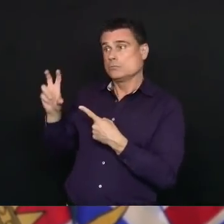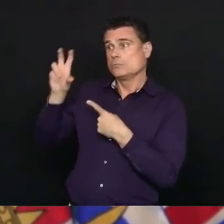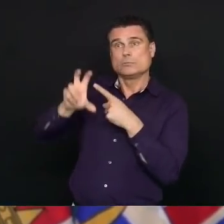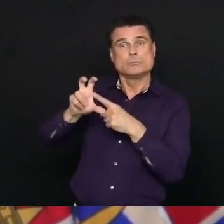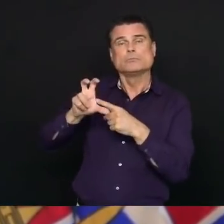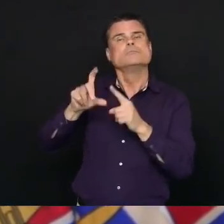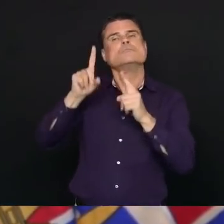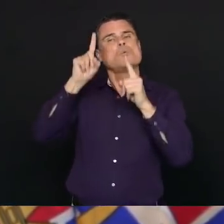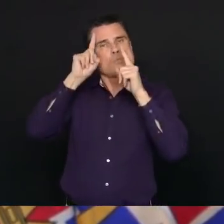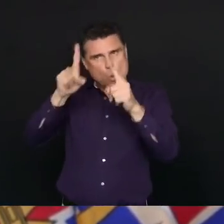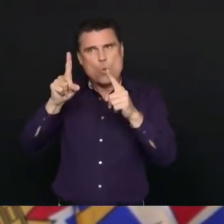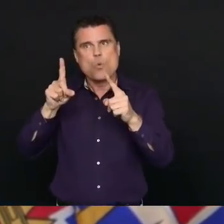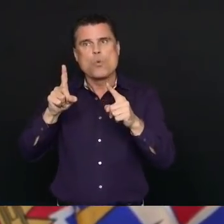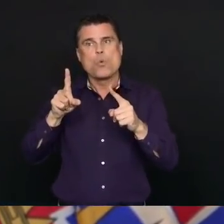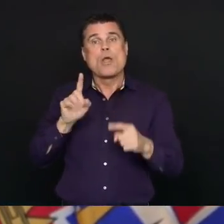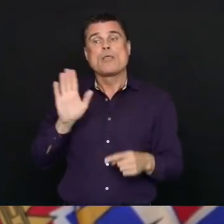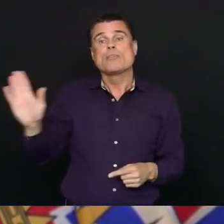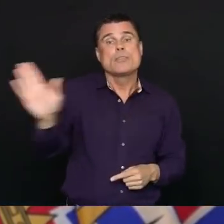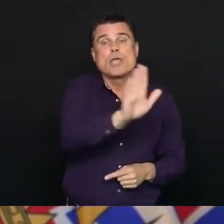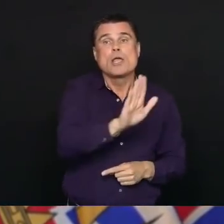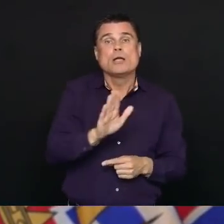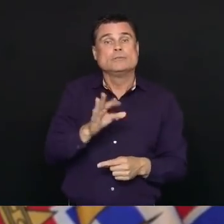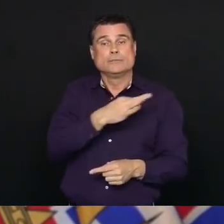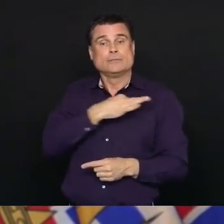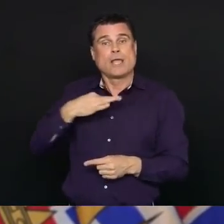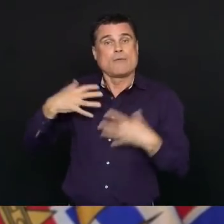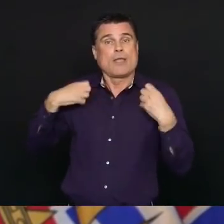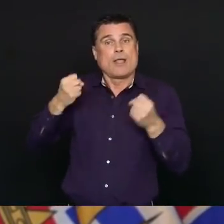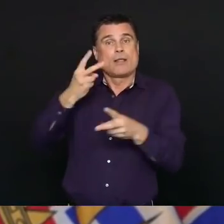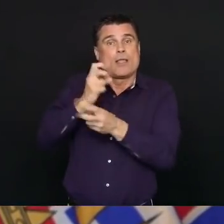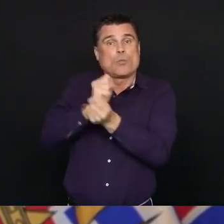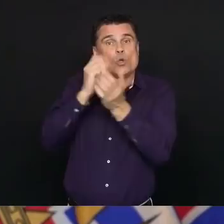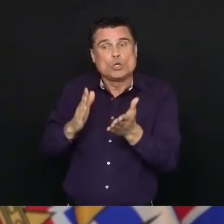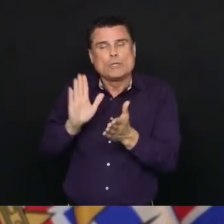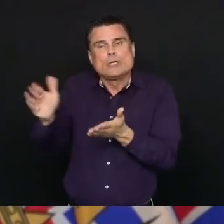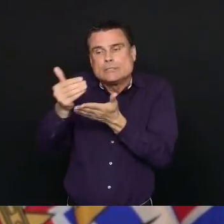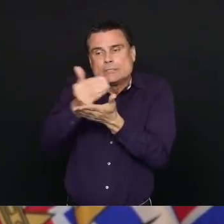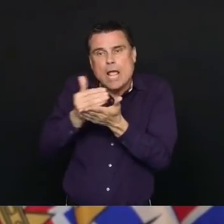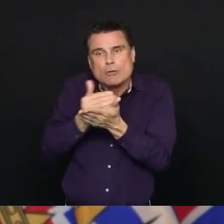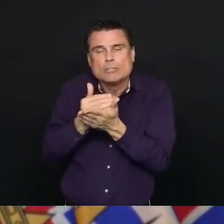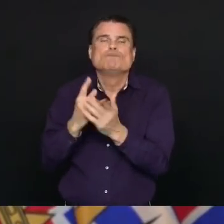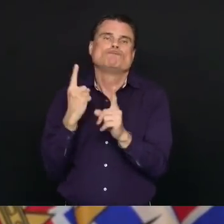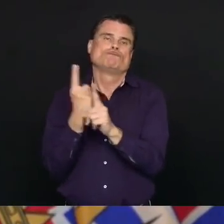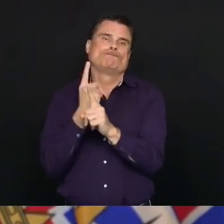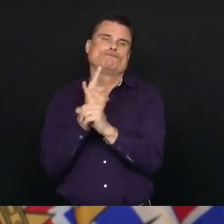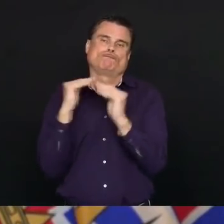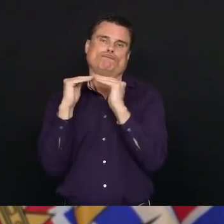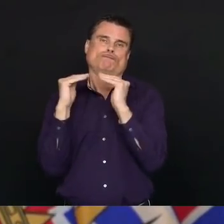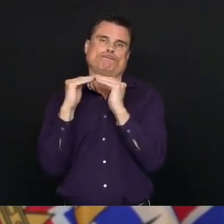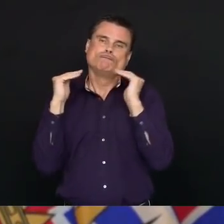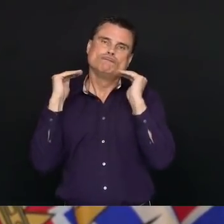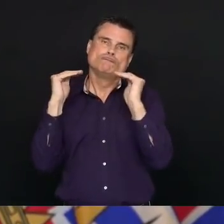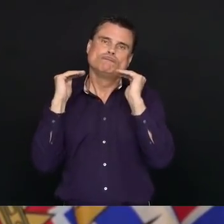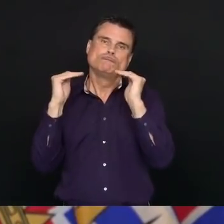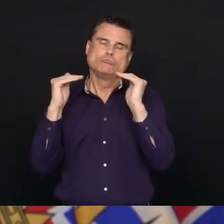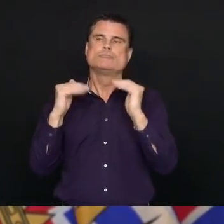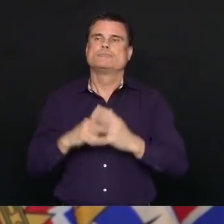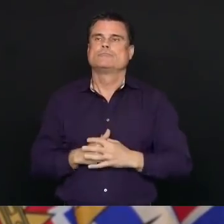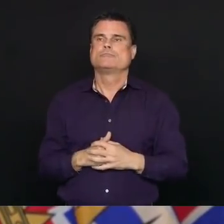differentials. Next question comes from 88 press. Technicolor Doctor Henry. I think you said one of the 2011 long-term